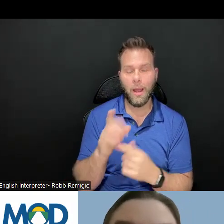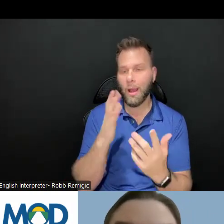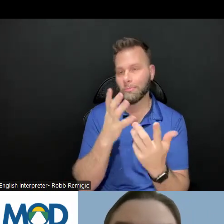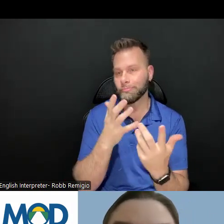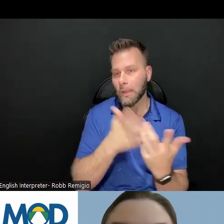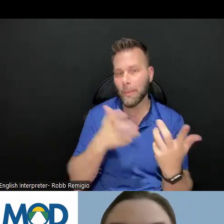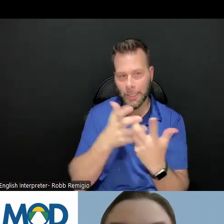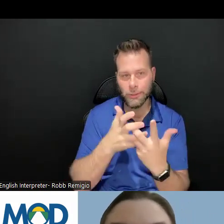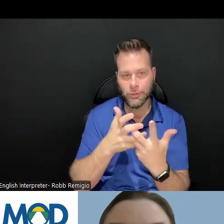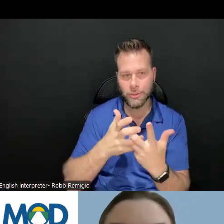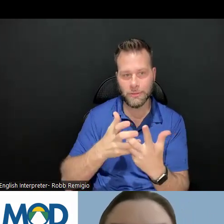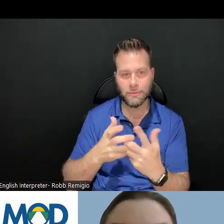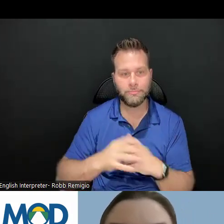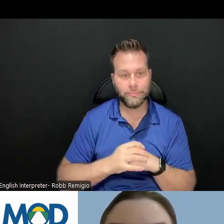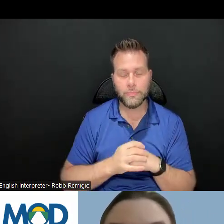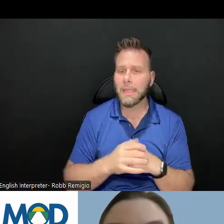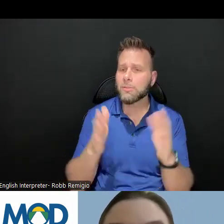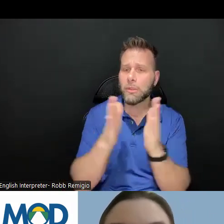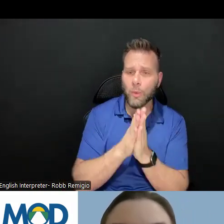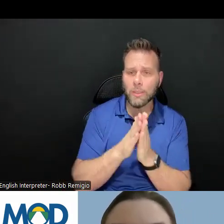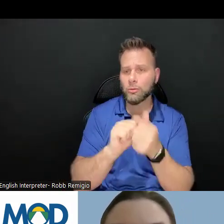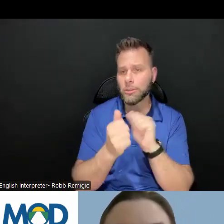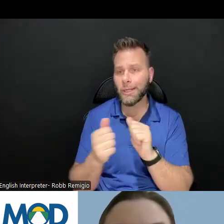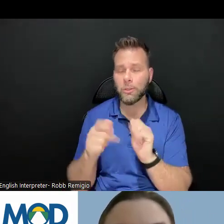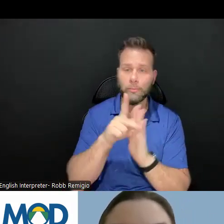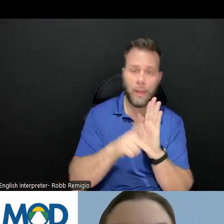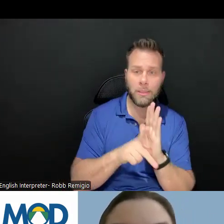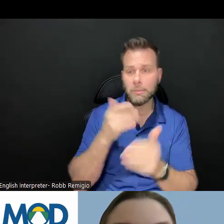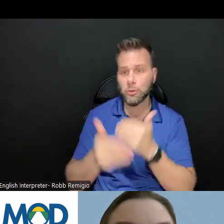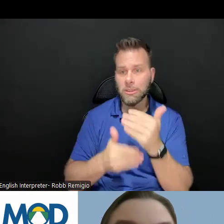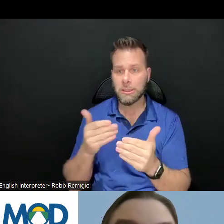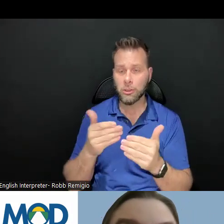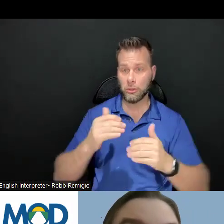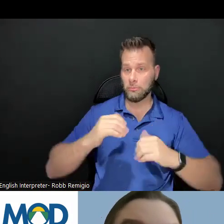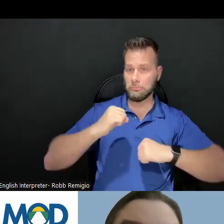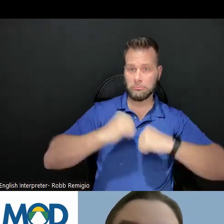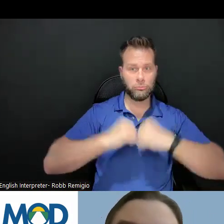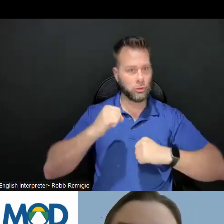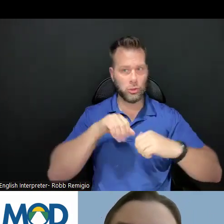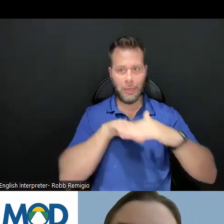the same thing. These are requests for change to a policy, procedure, the